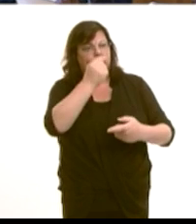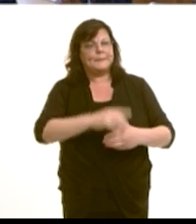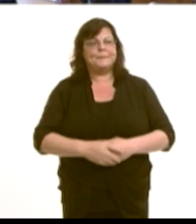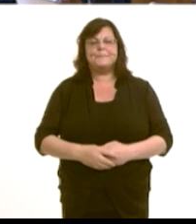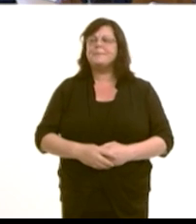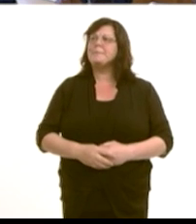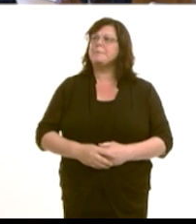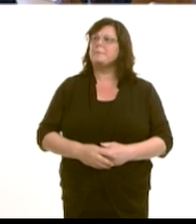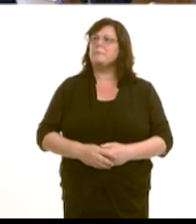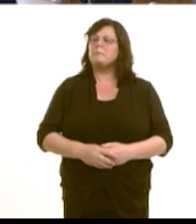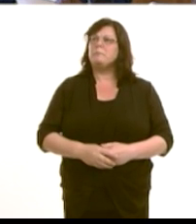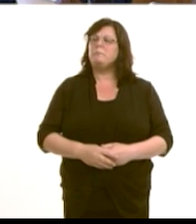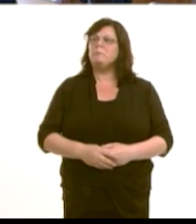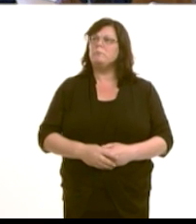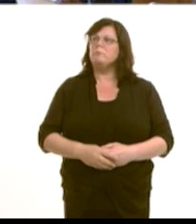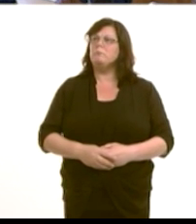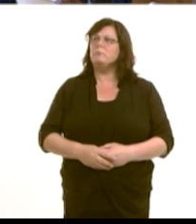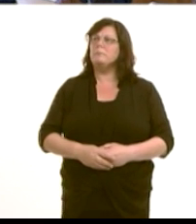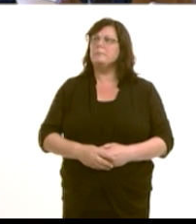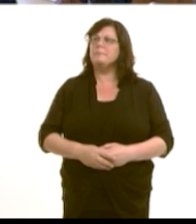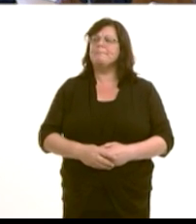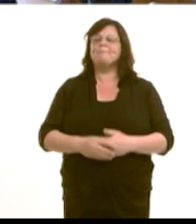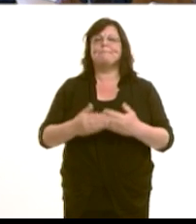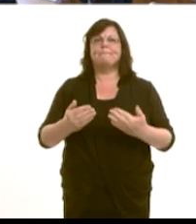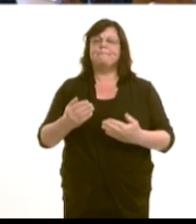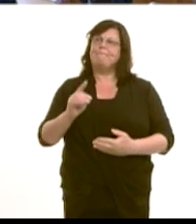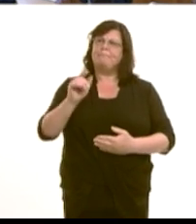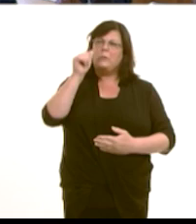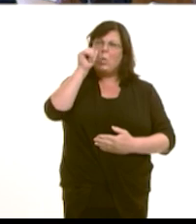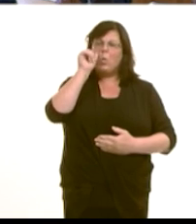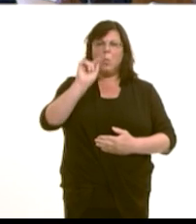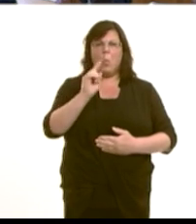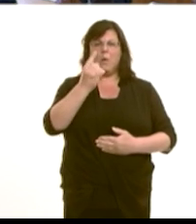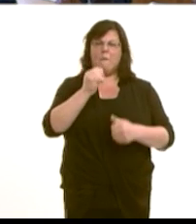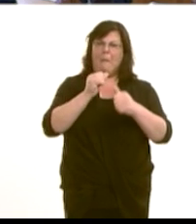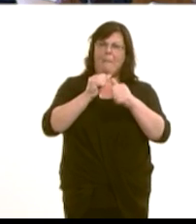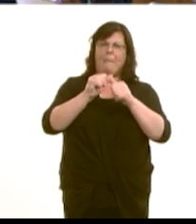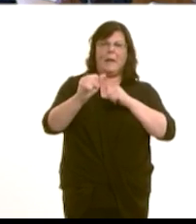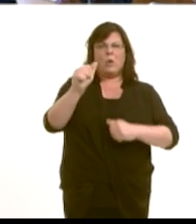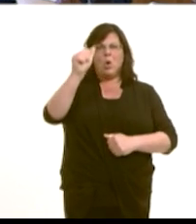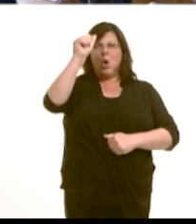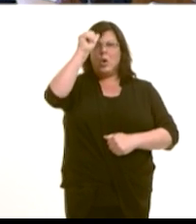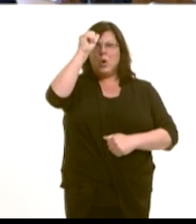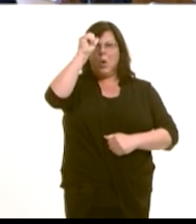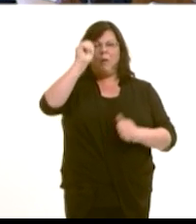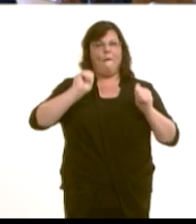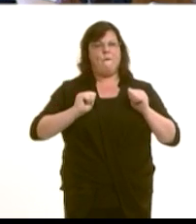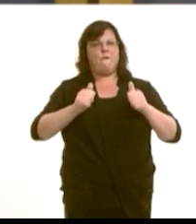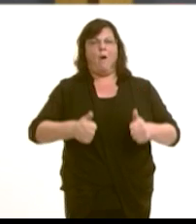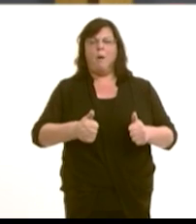Simon Thomas: One of our best known agricultural products in Pembrokeshire, and part of these